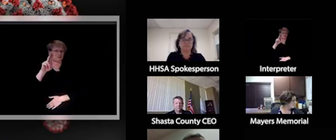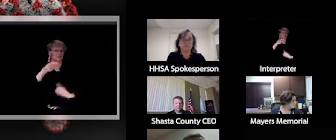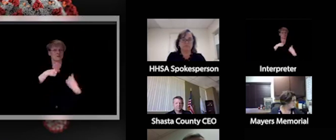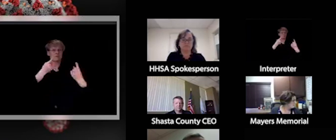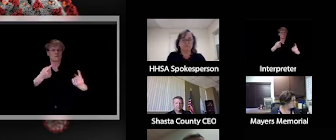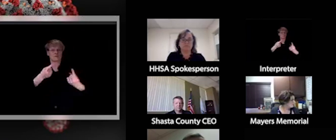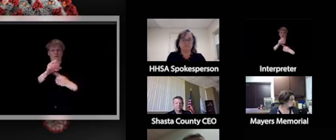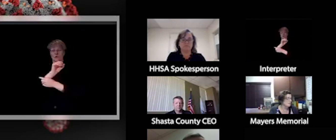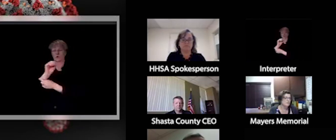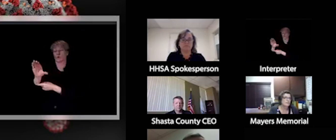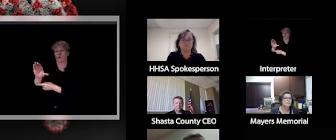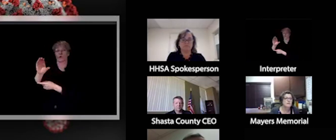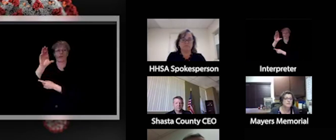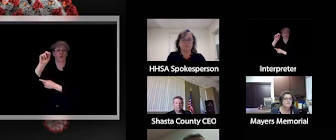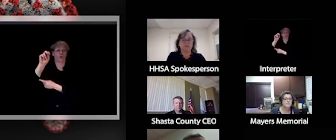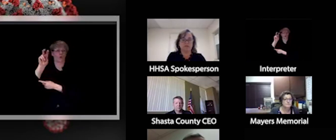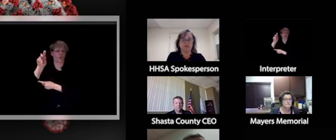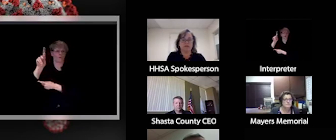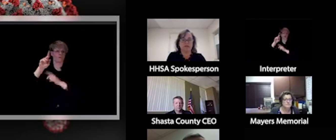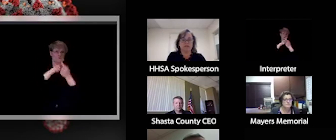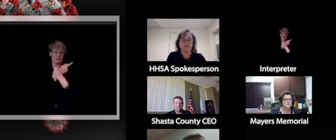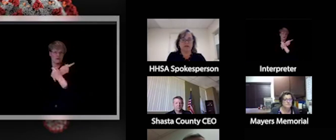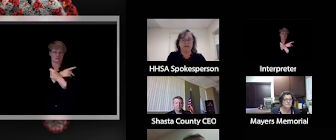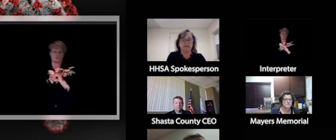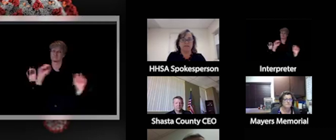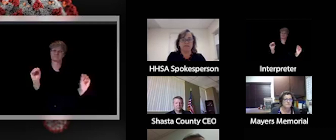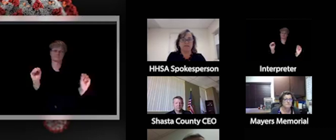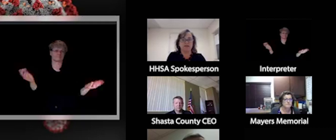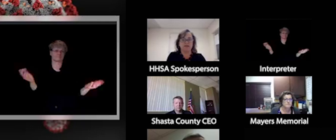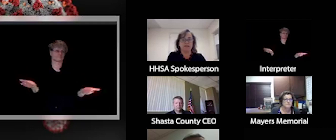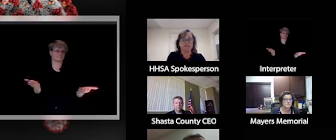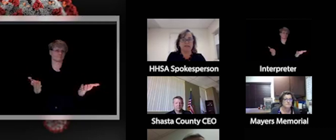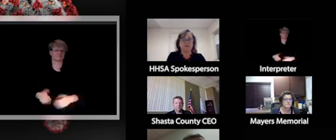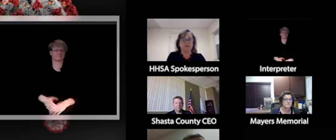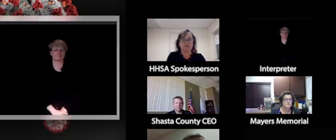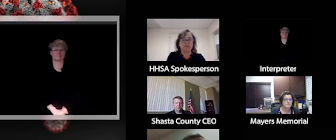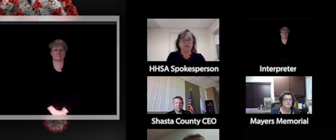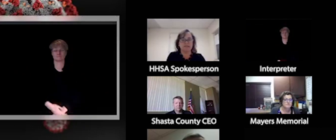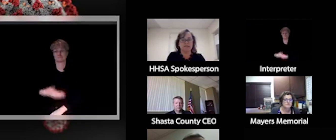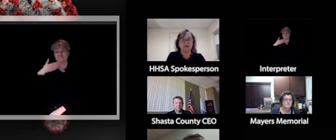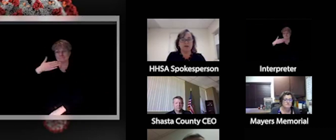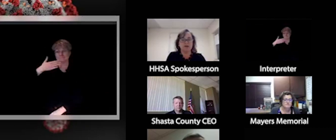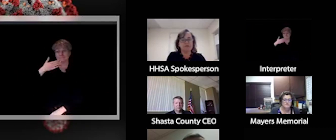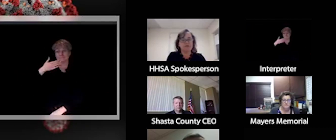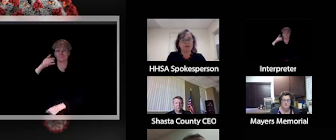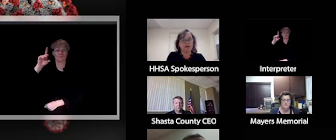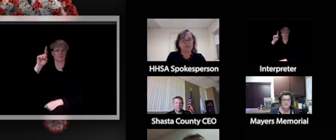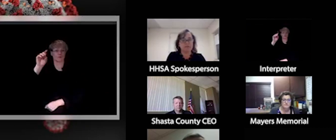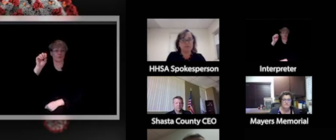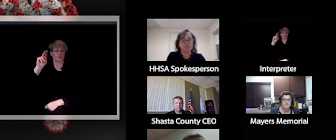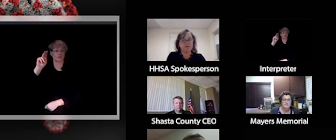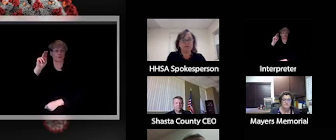Great. Thank you, Val. And then Donnie’s last question is also for the hospitals. What